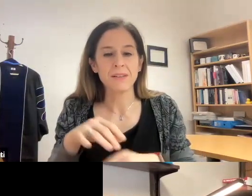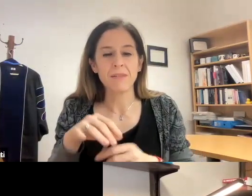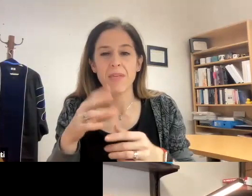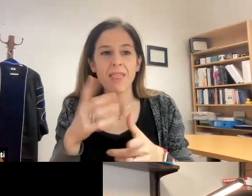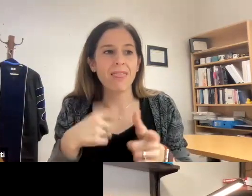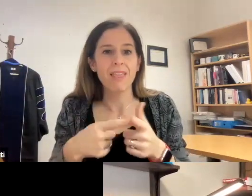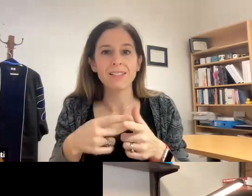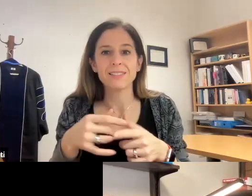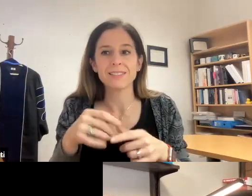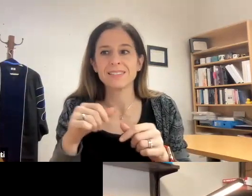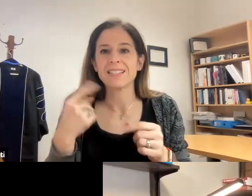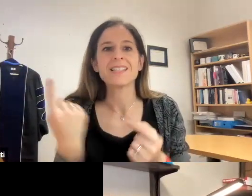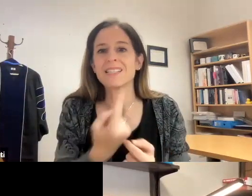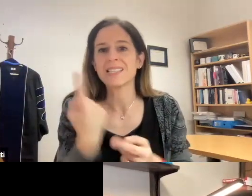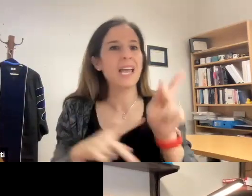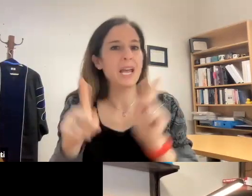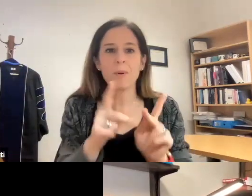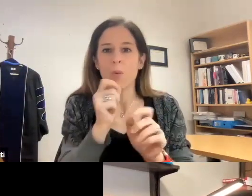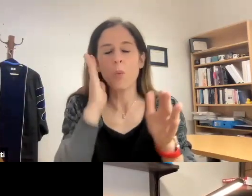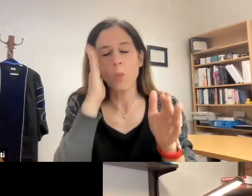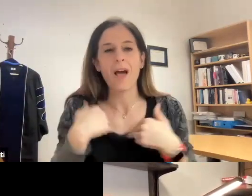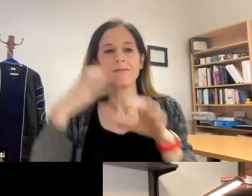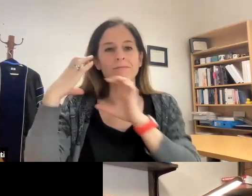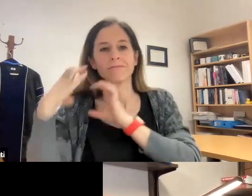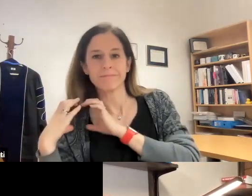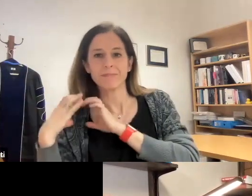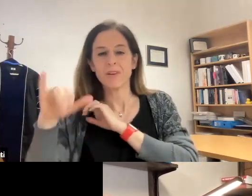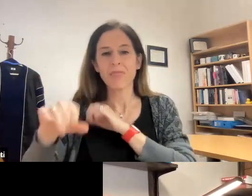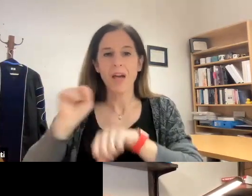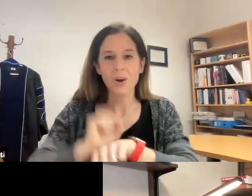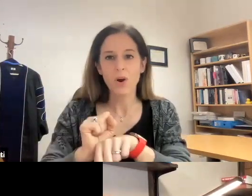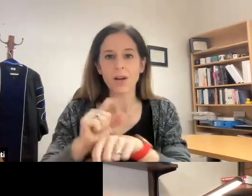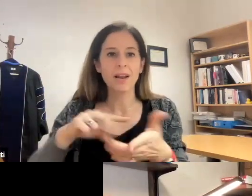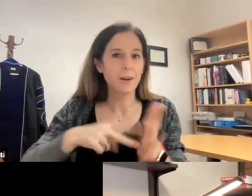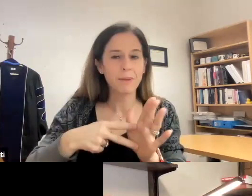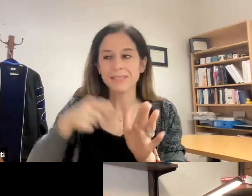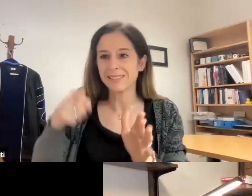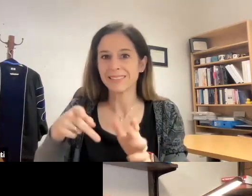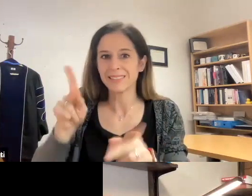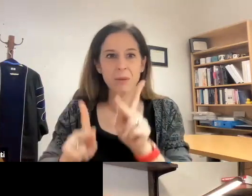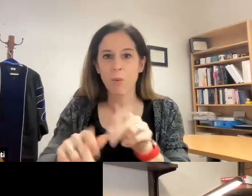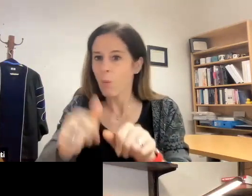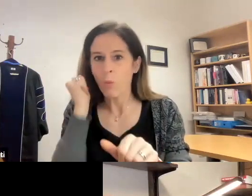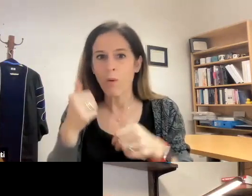panel. Again, just thinking about how we set that up. Then the same people will then be burdened with that work,